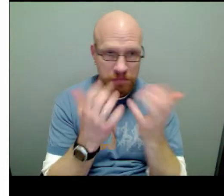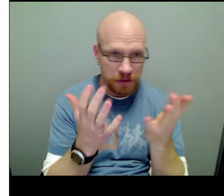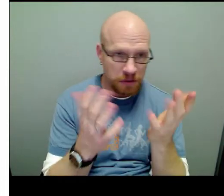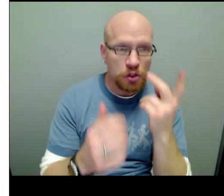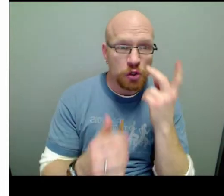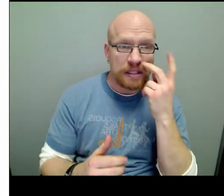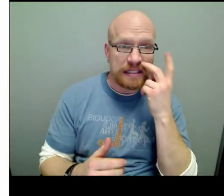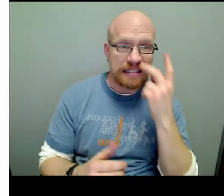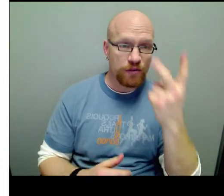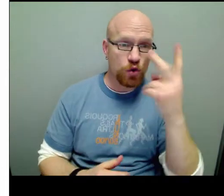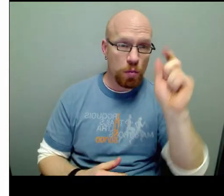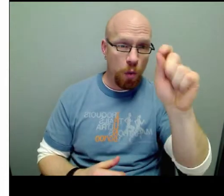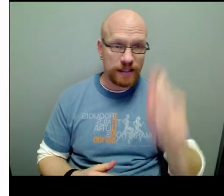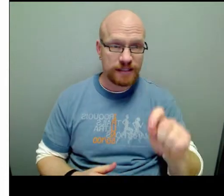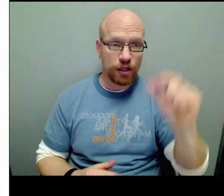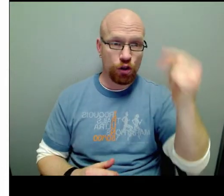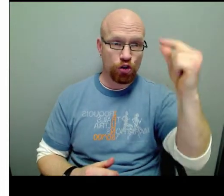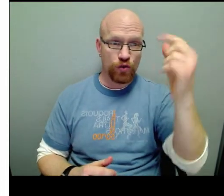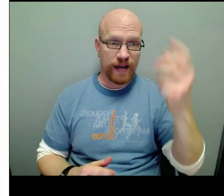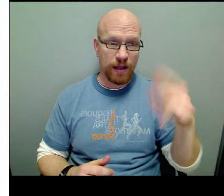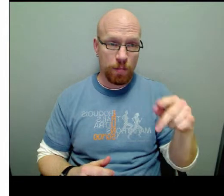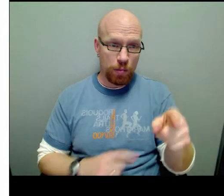Can you see with two points -- the green and the purple.